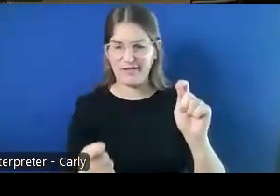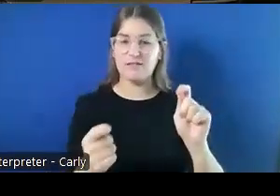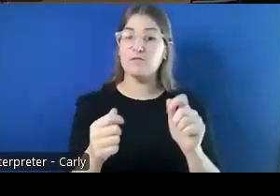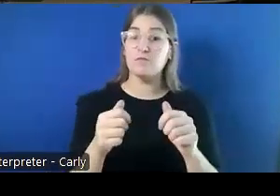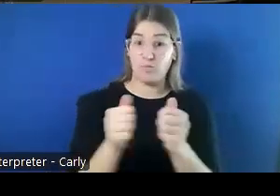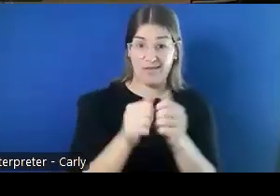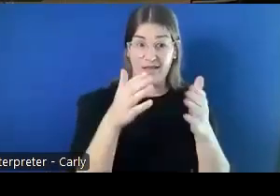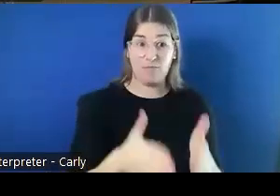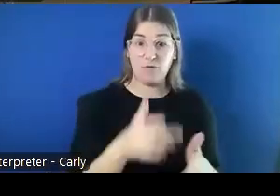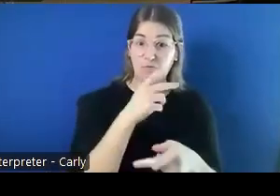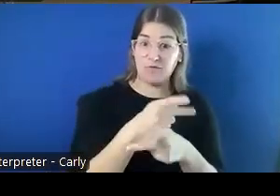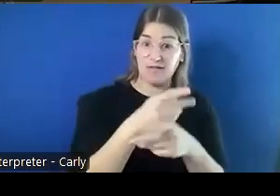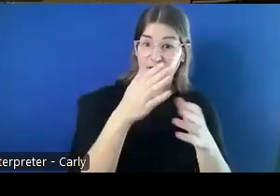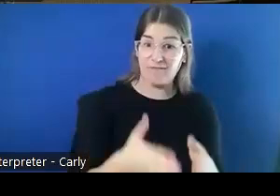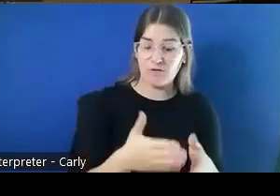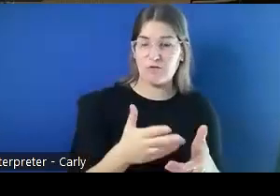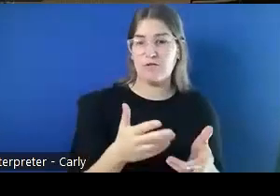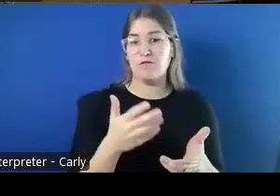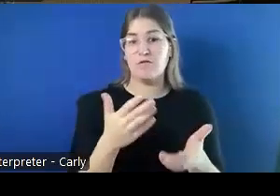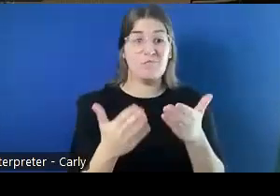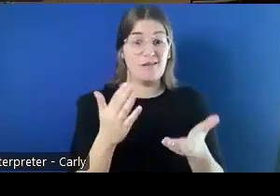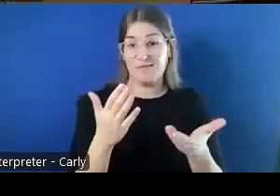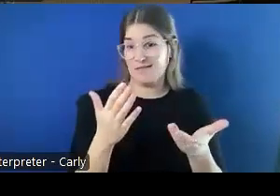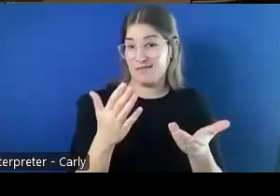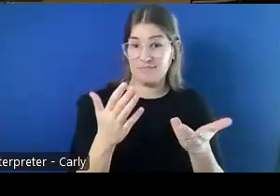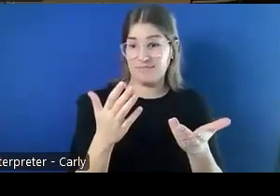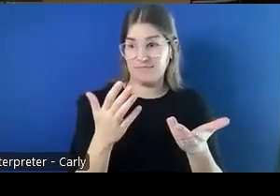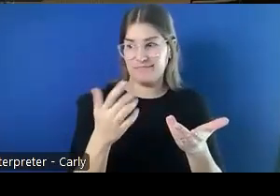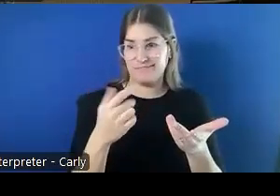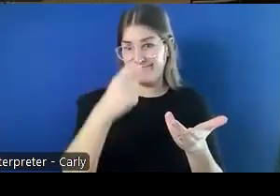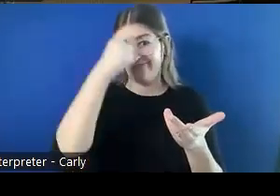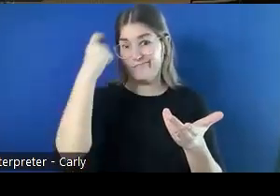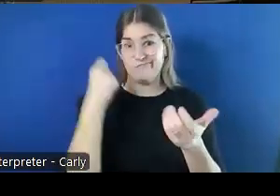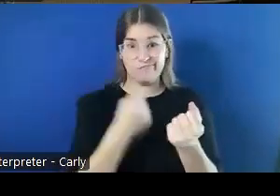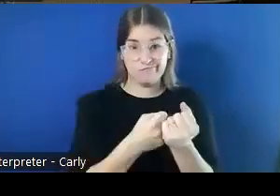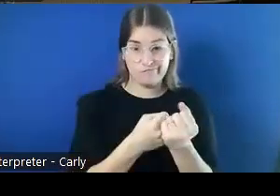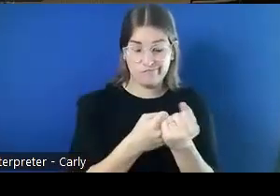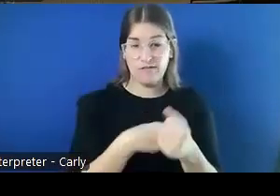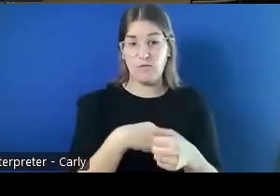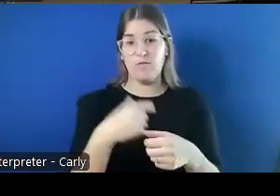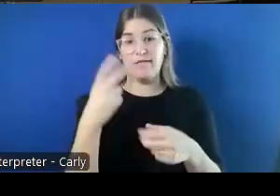you even in the context of a trauma like a some sort of major trauma or vision loss or you know